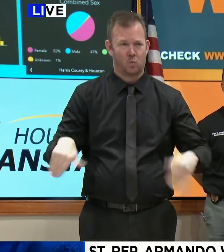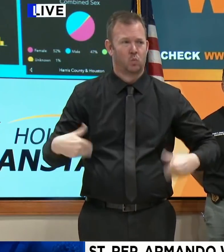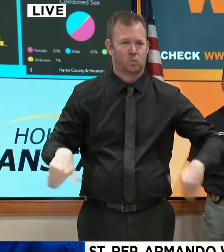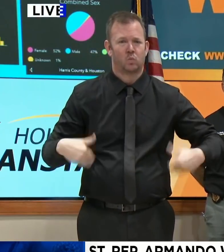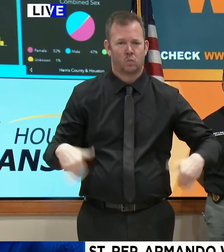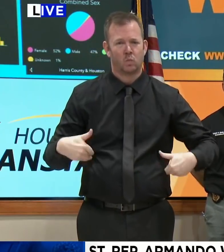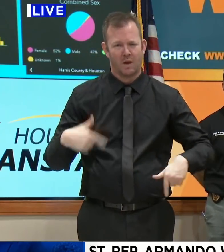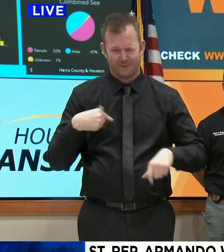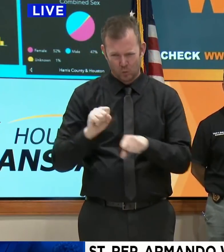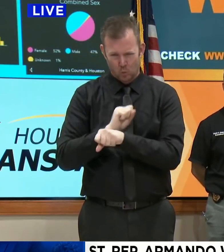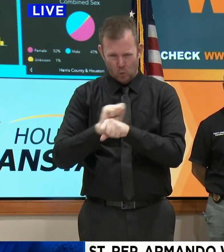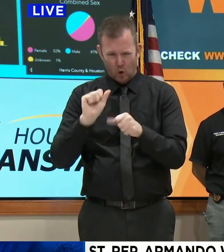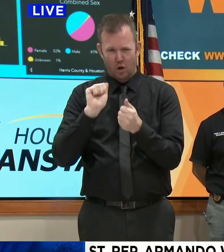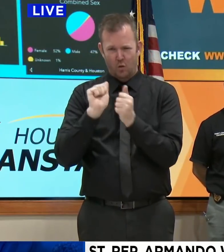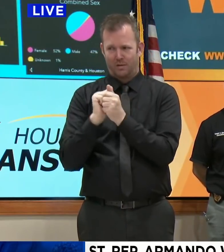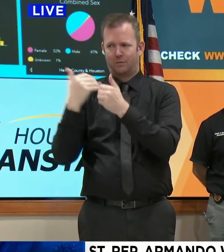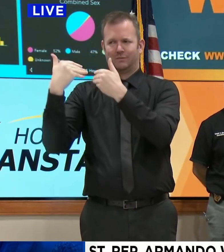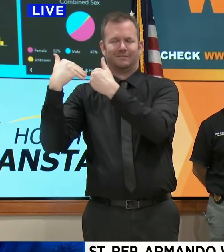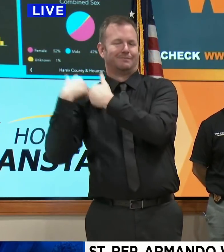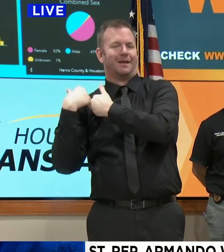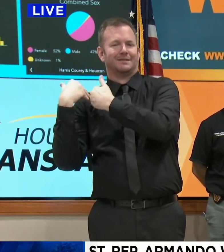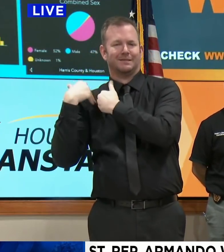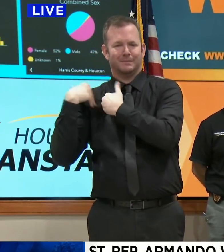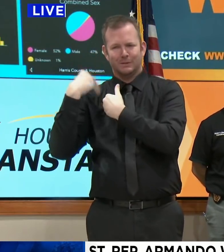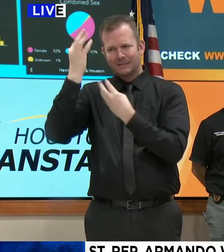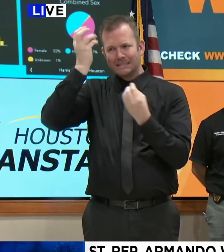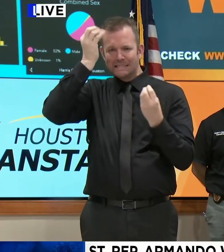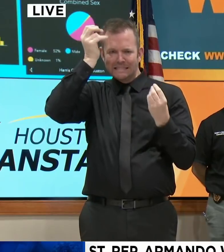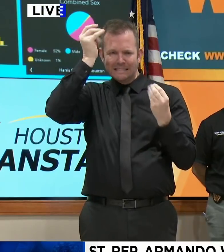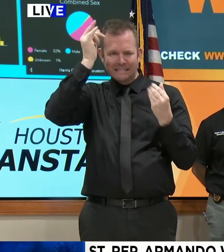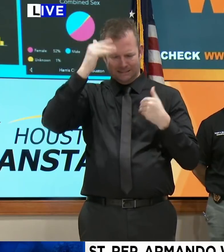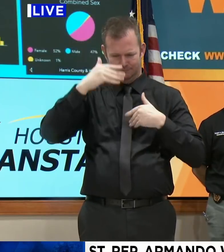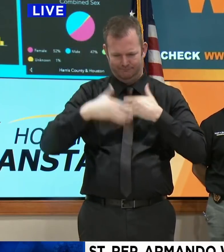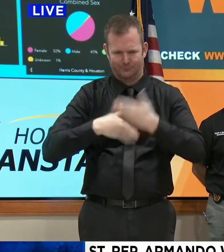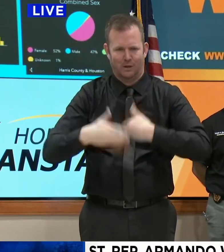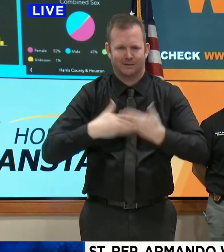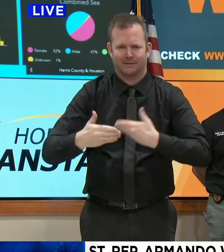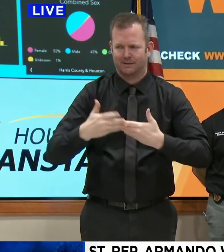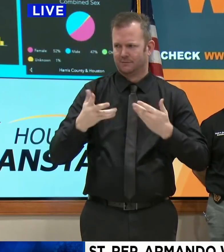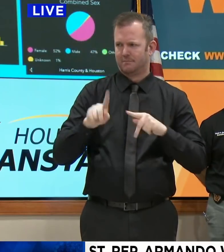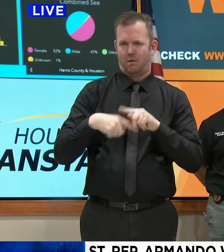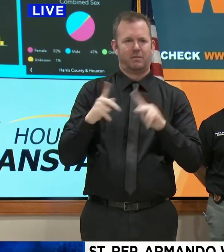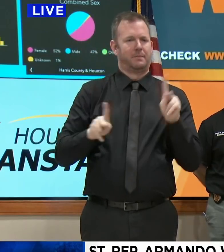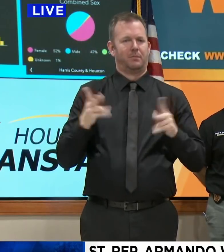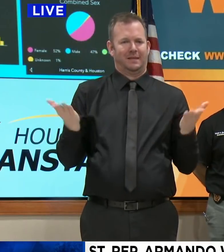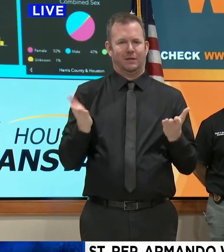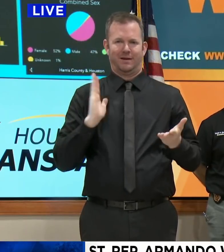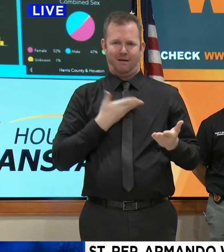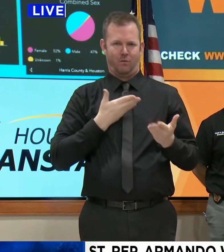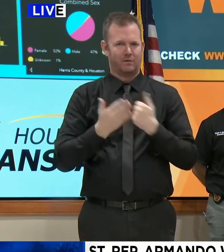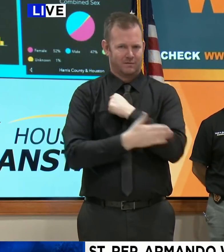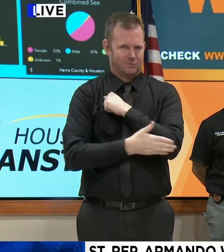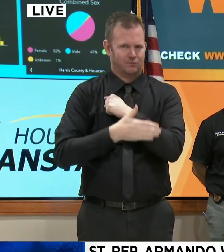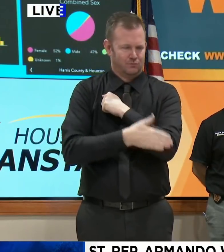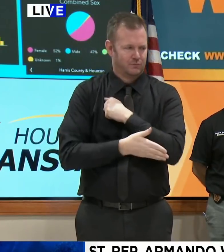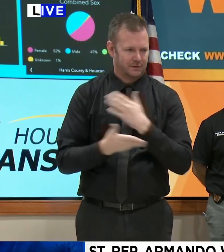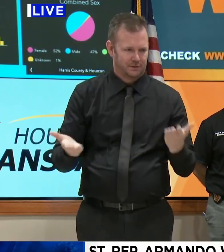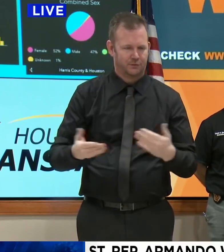which is about over 2 million people in unincorporated Harris people in unincorporated Harris County we need to County we need to work together on an inclusive work together on an inclusive recovery that responsibly